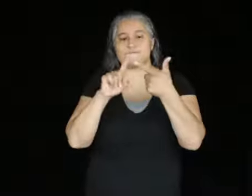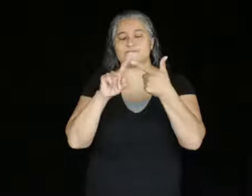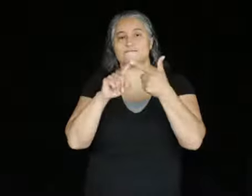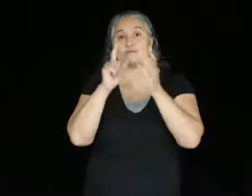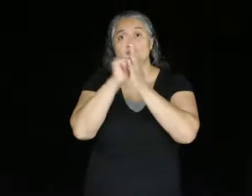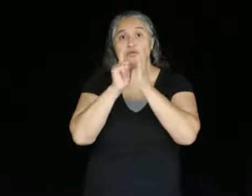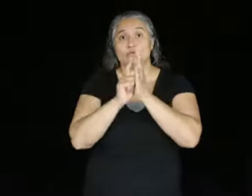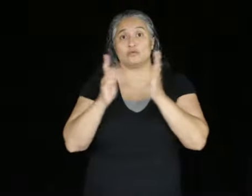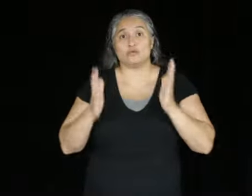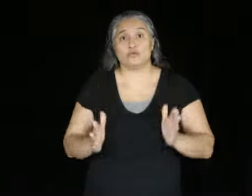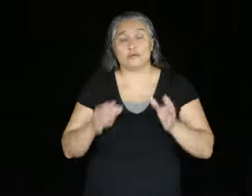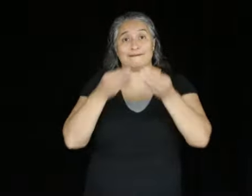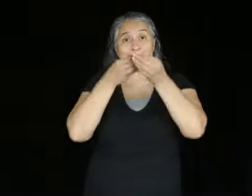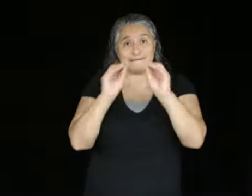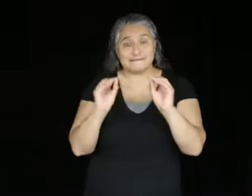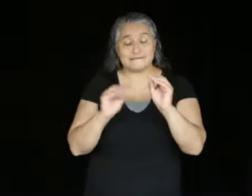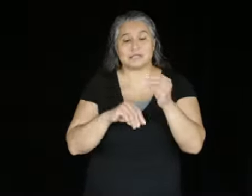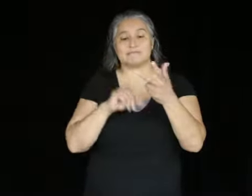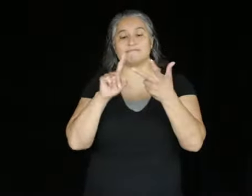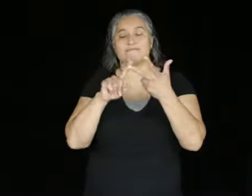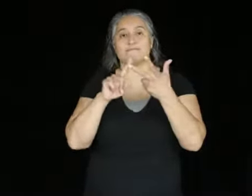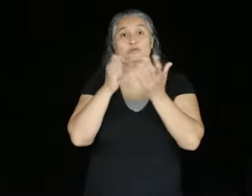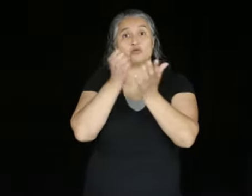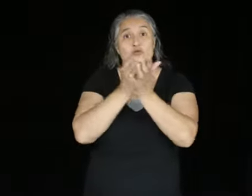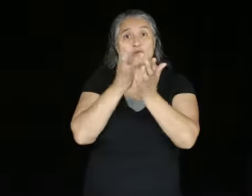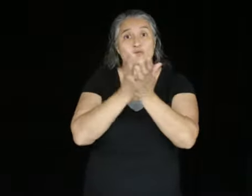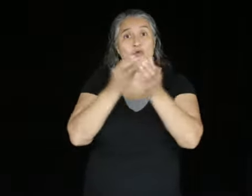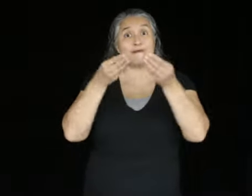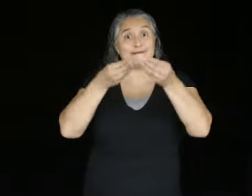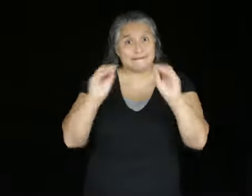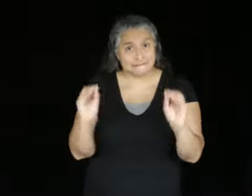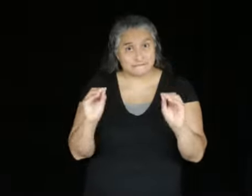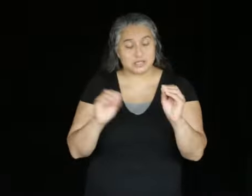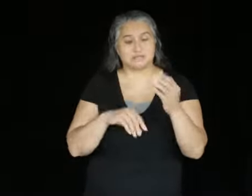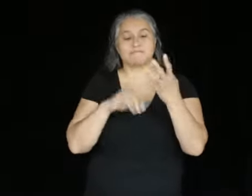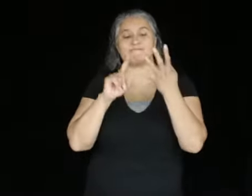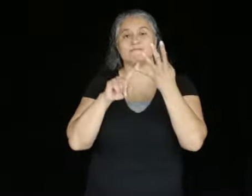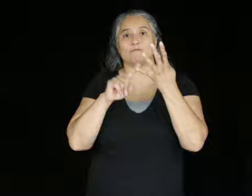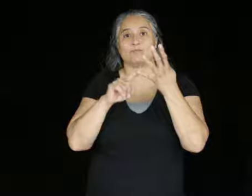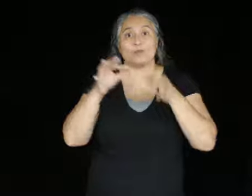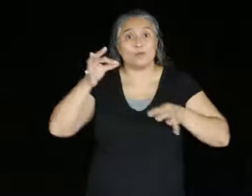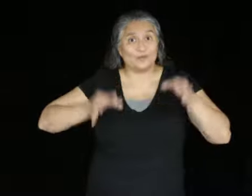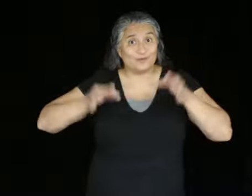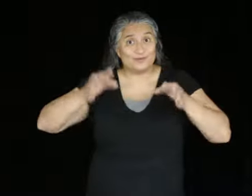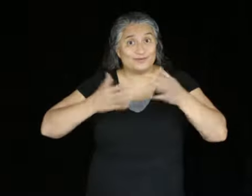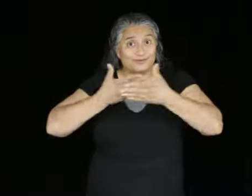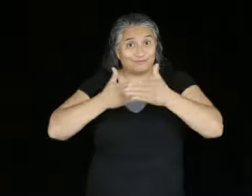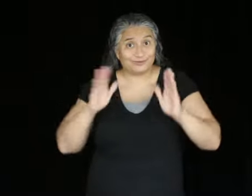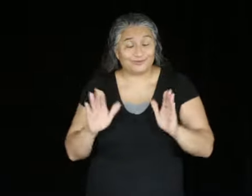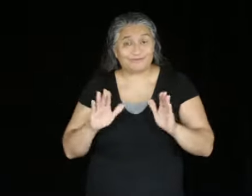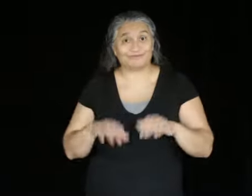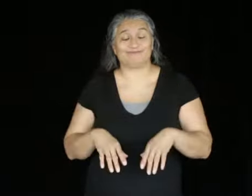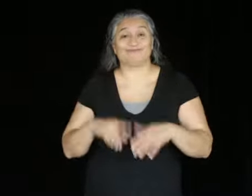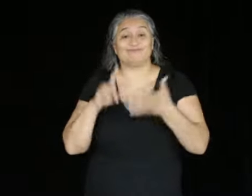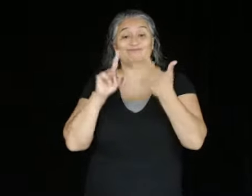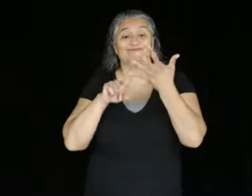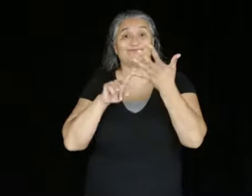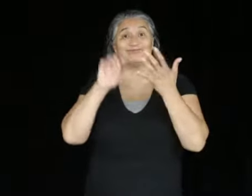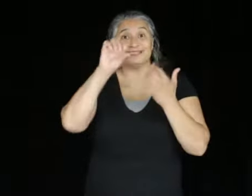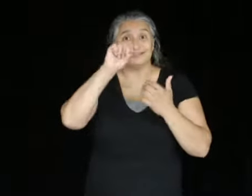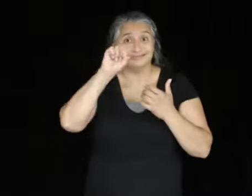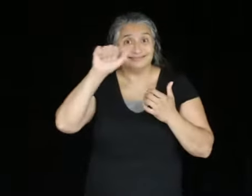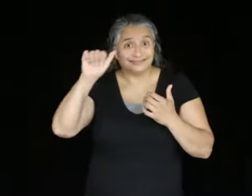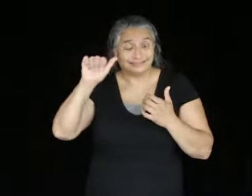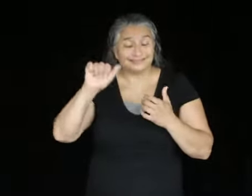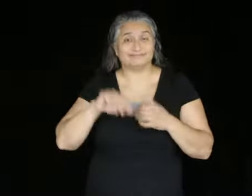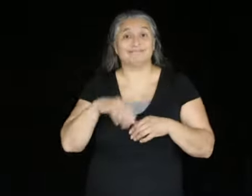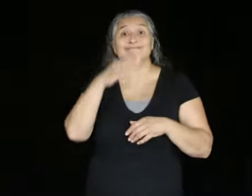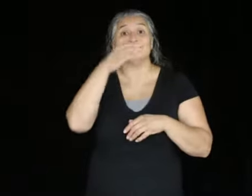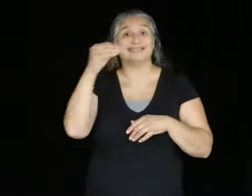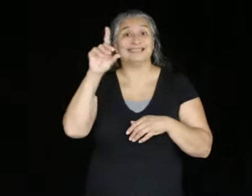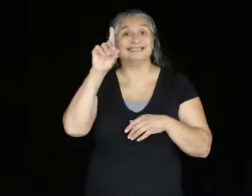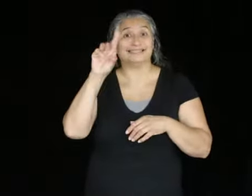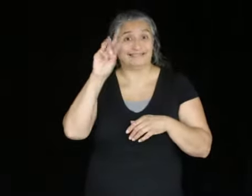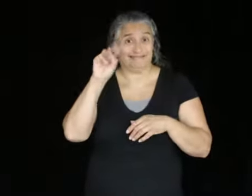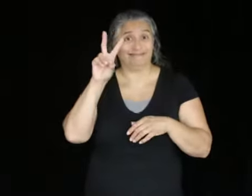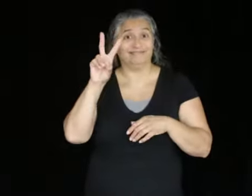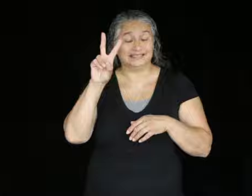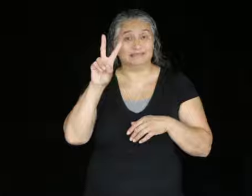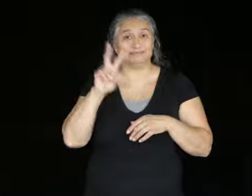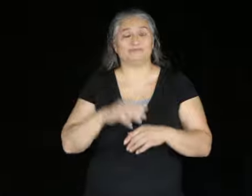social worker’s office, lawyer’s office, courtroom, SSA and DMV.